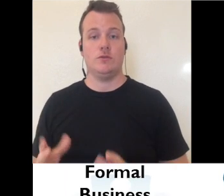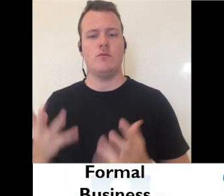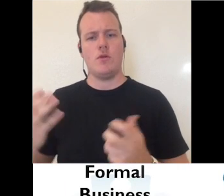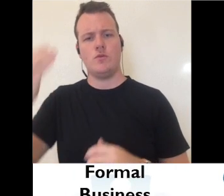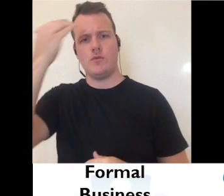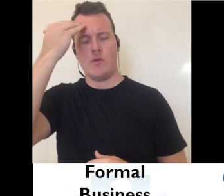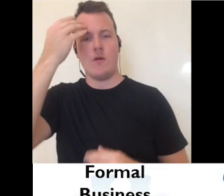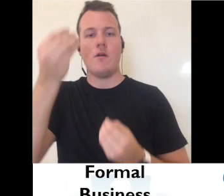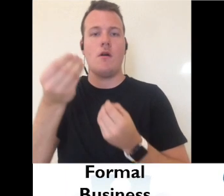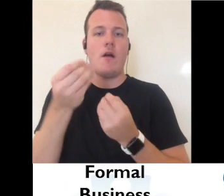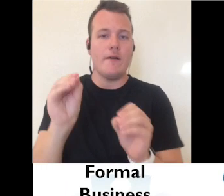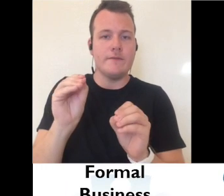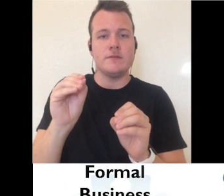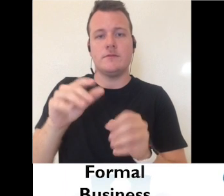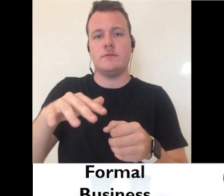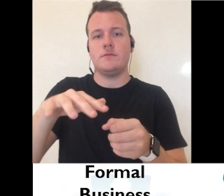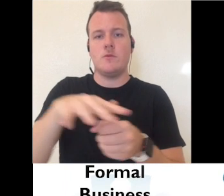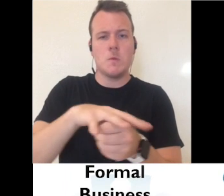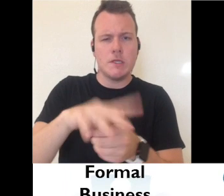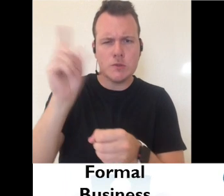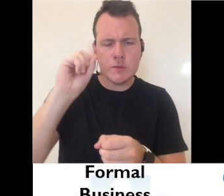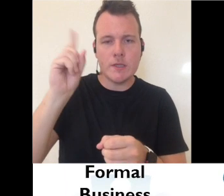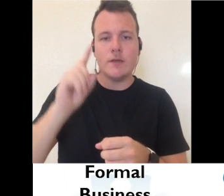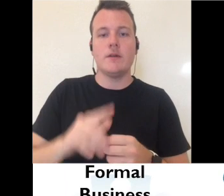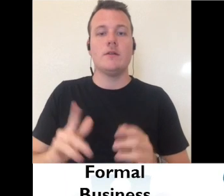principles within the group. Principles would be the people that are the